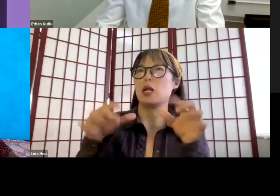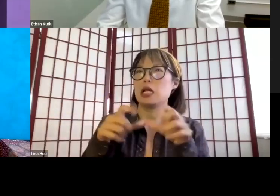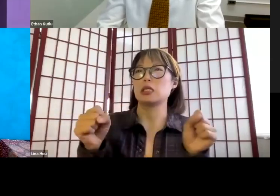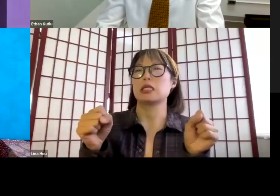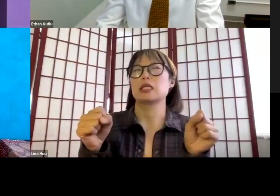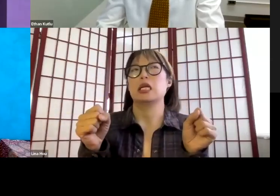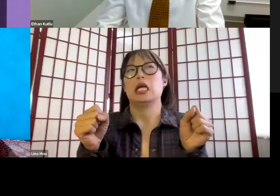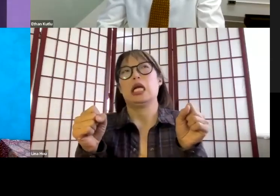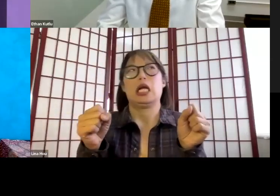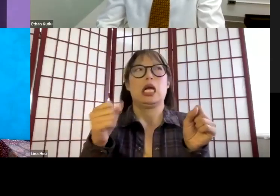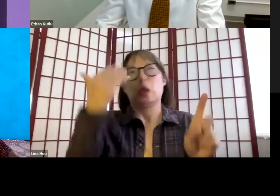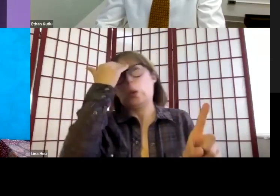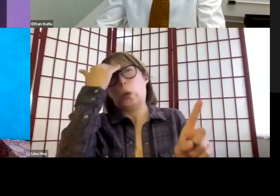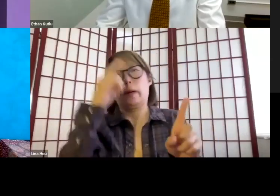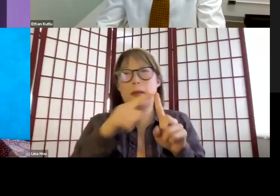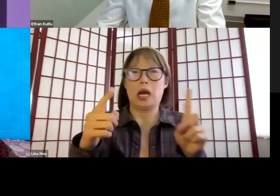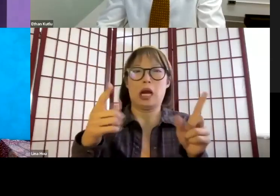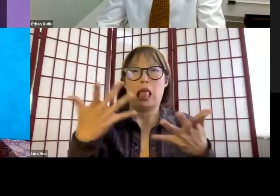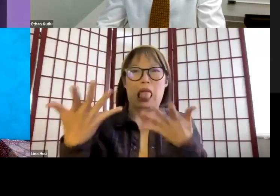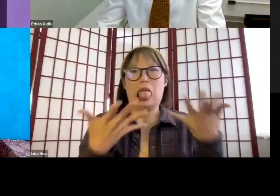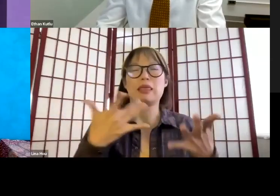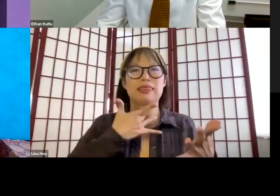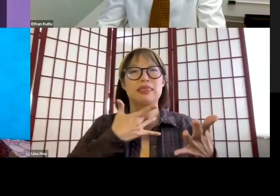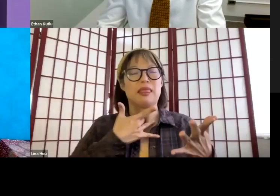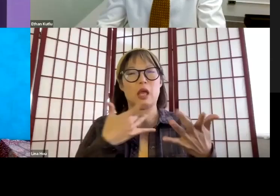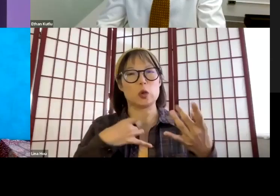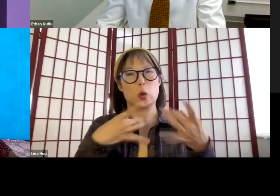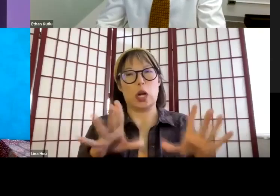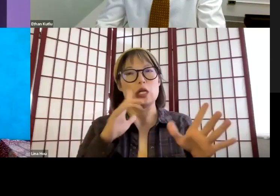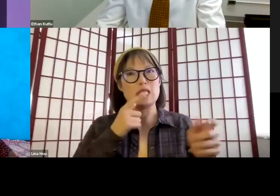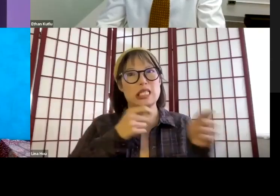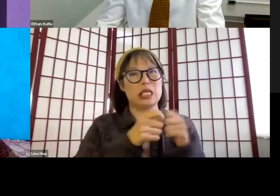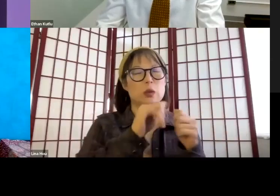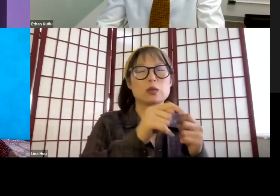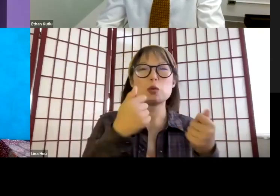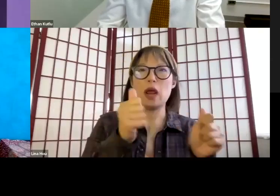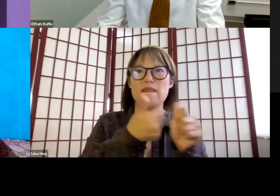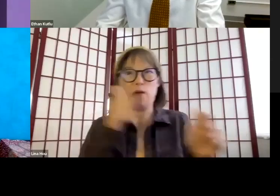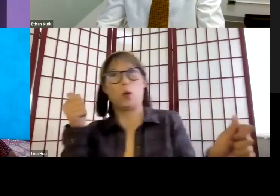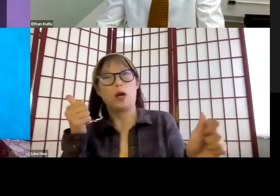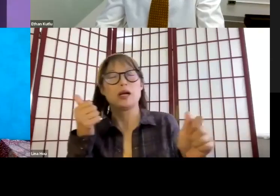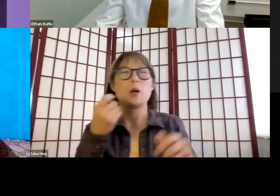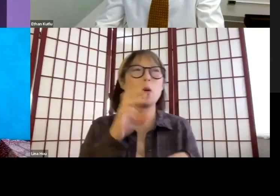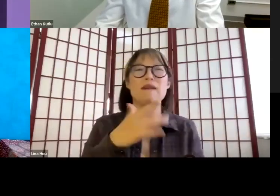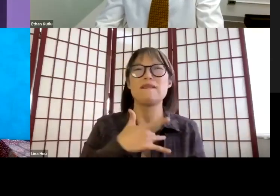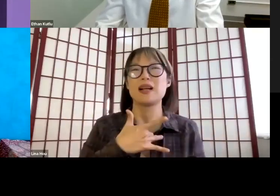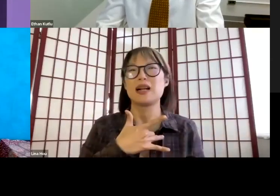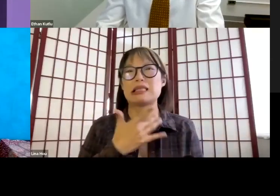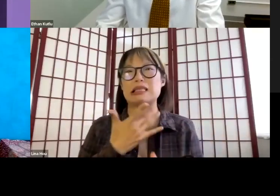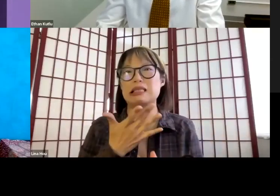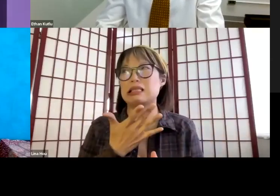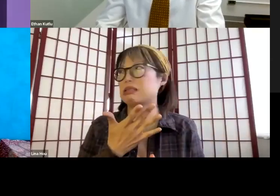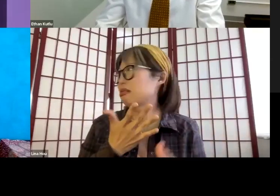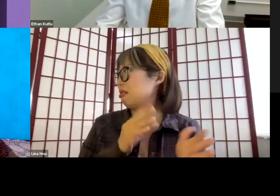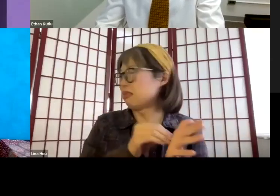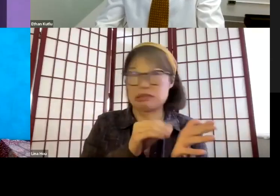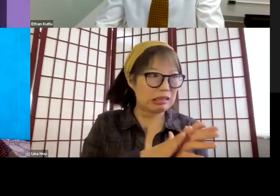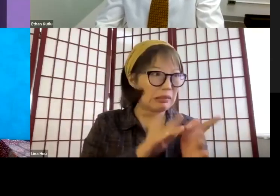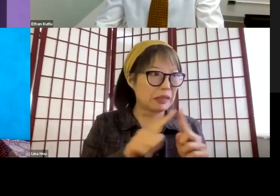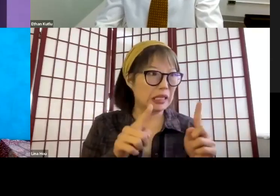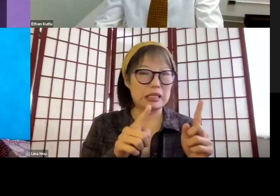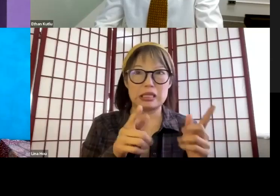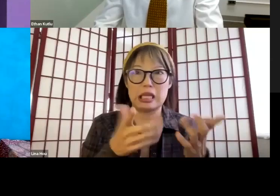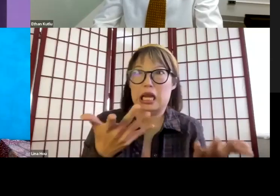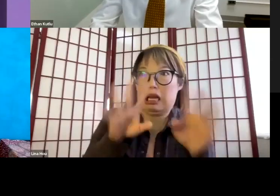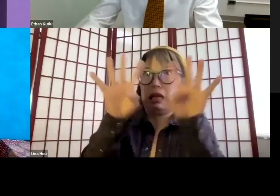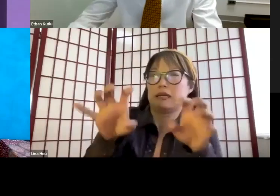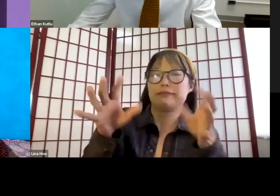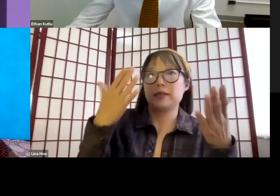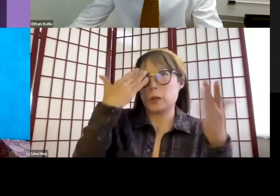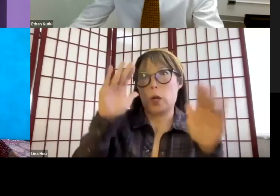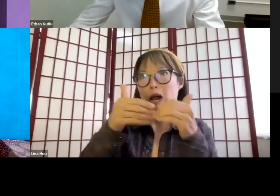I feel like many sign language linguists know, but they don't want to deal with it, so they avoid it and maybe just put down,